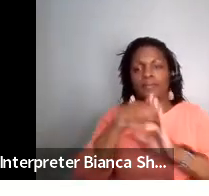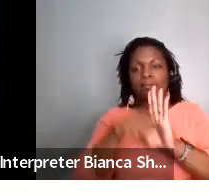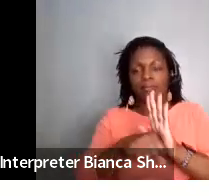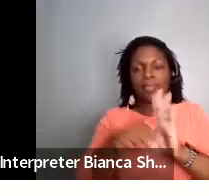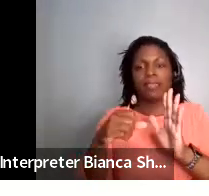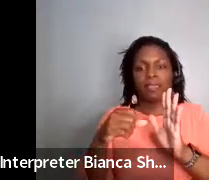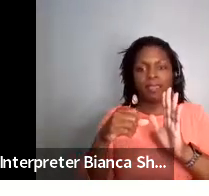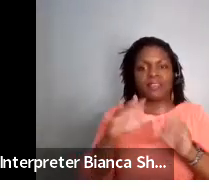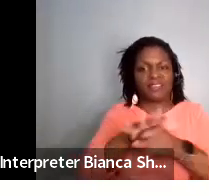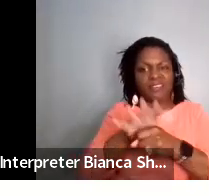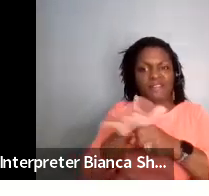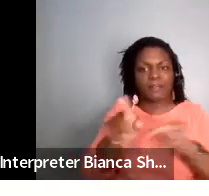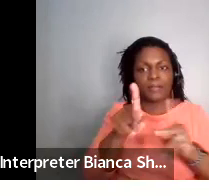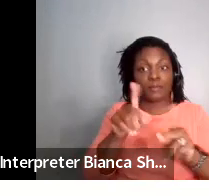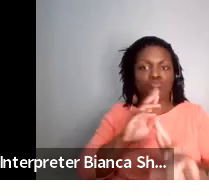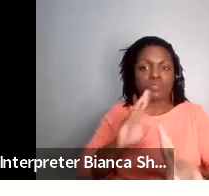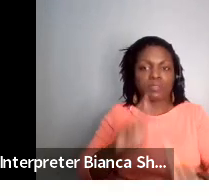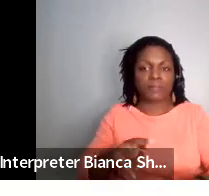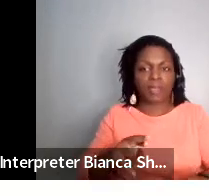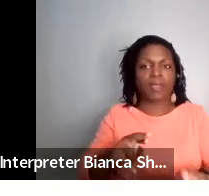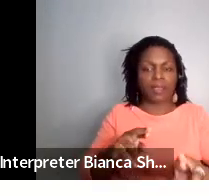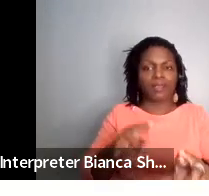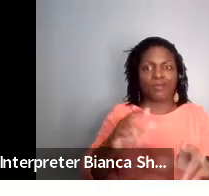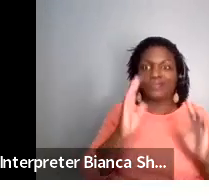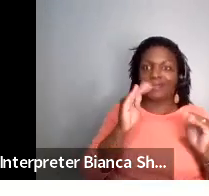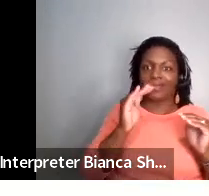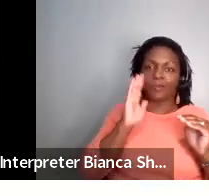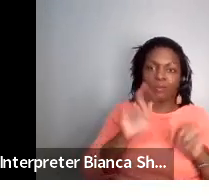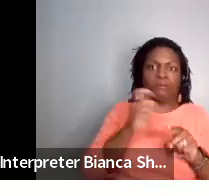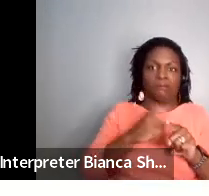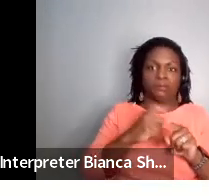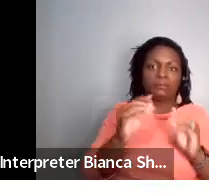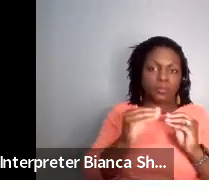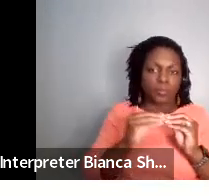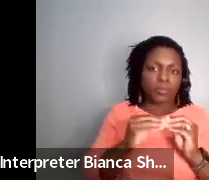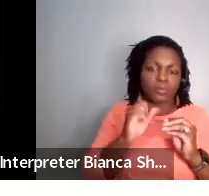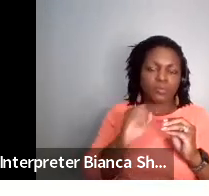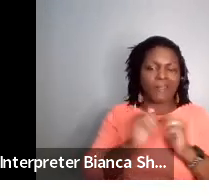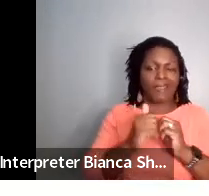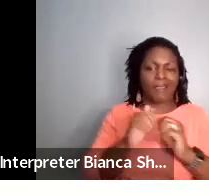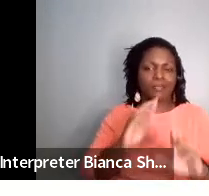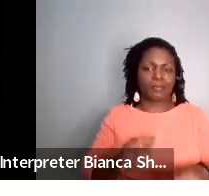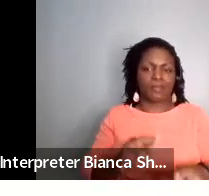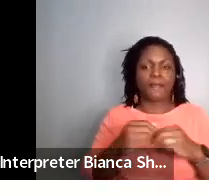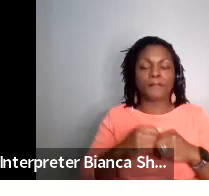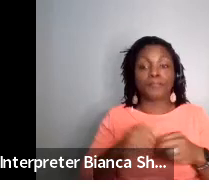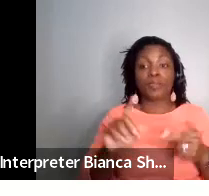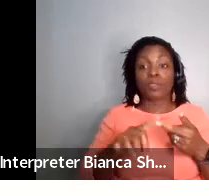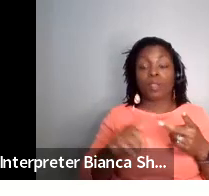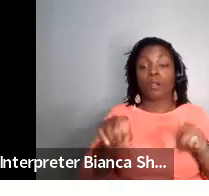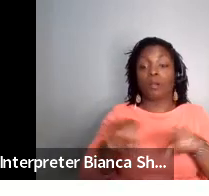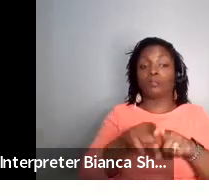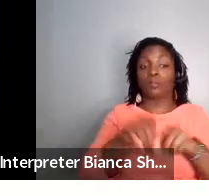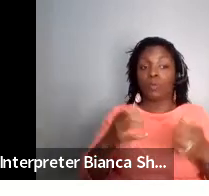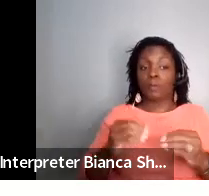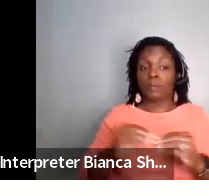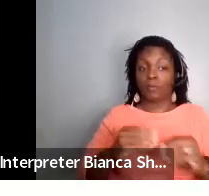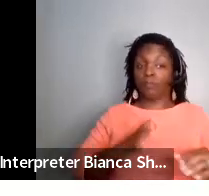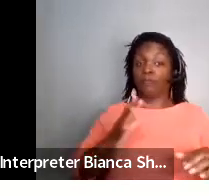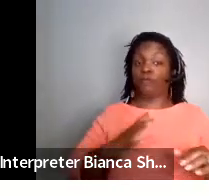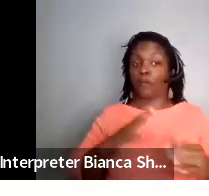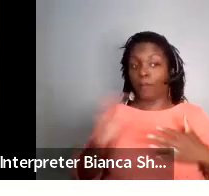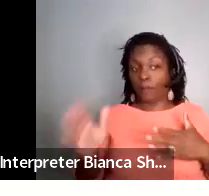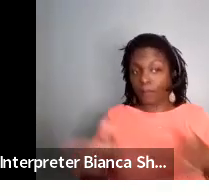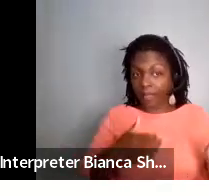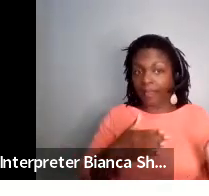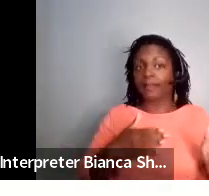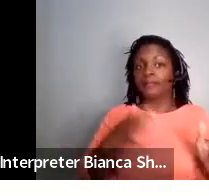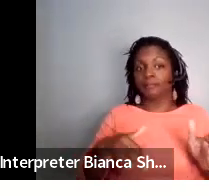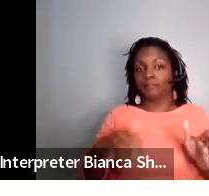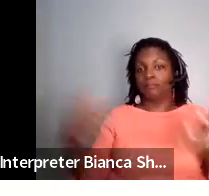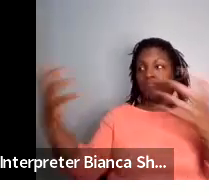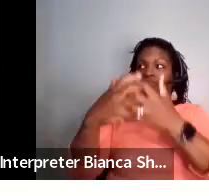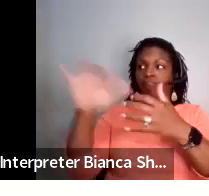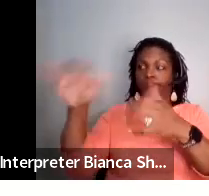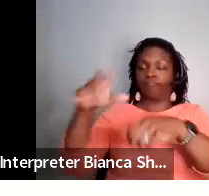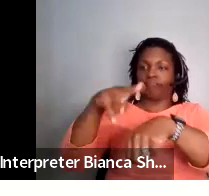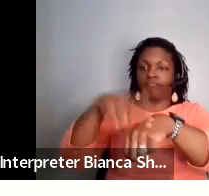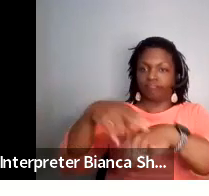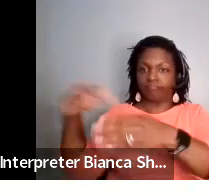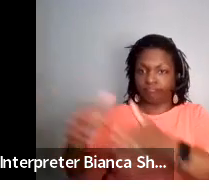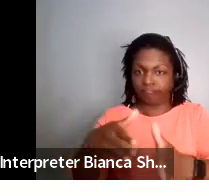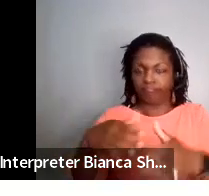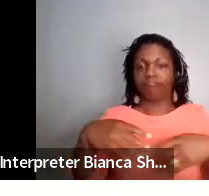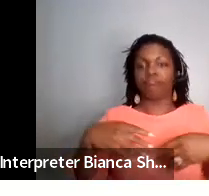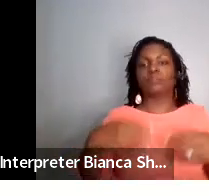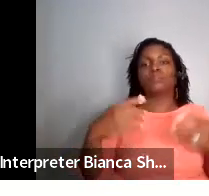Respond to the anticipated call increase. We will also be developing a more formal plan to begin outreach and marketing efforts to align with vibrant national plan and obviates plans to meet with individuals and